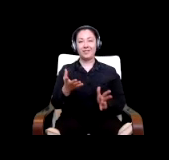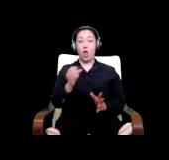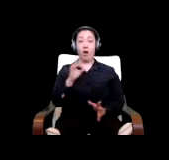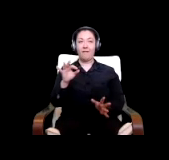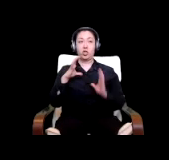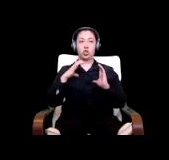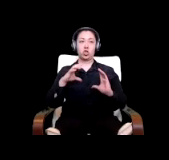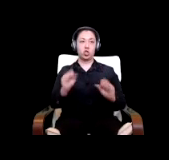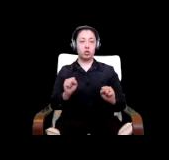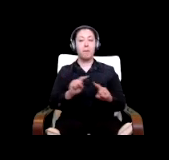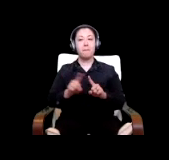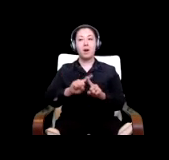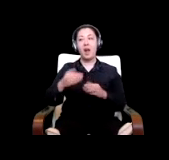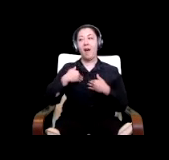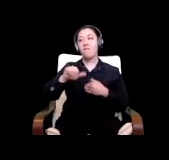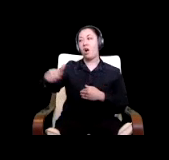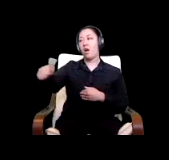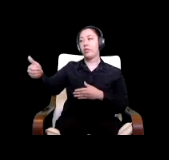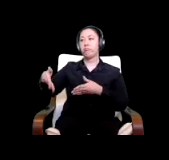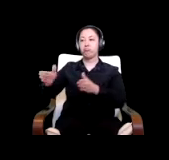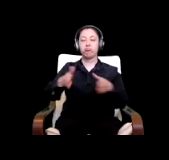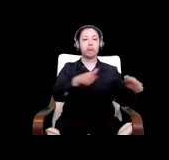different avenues for doing that.